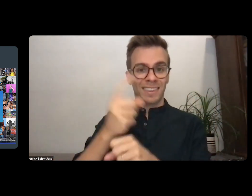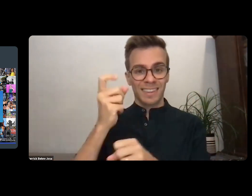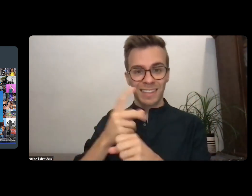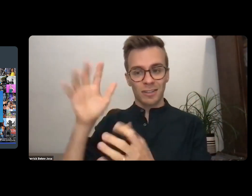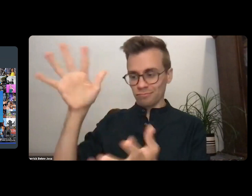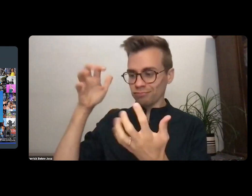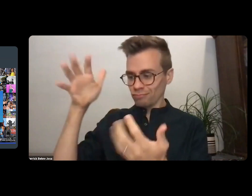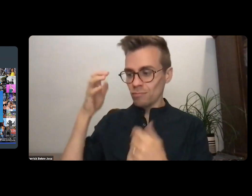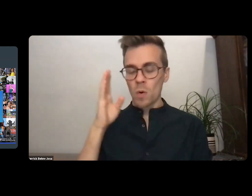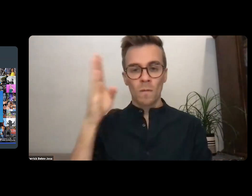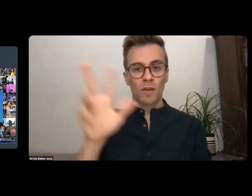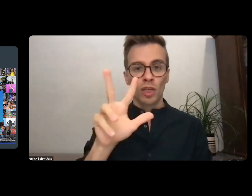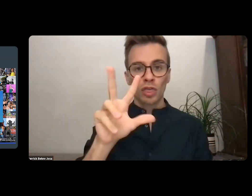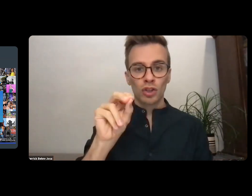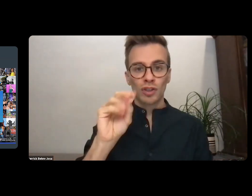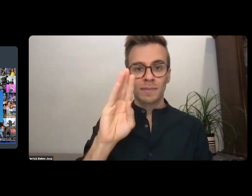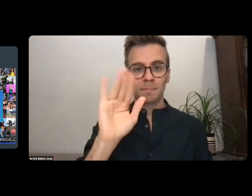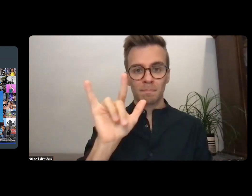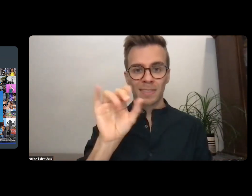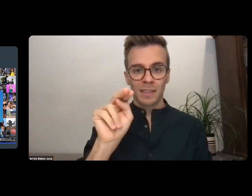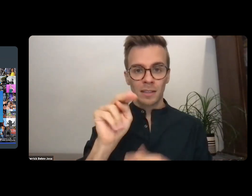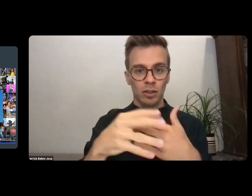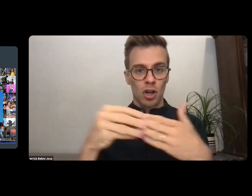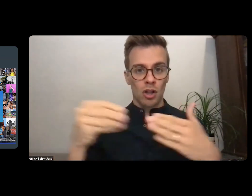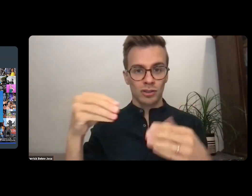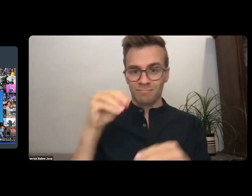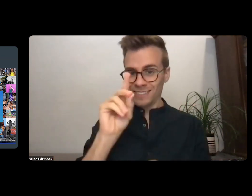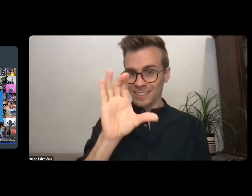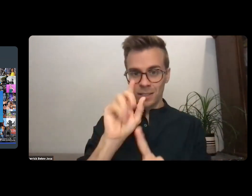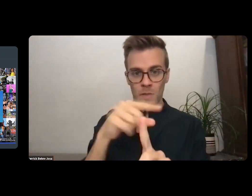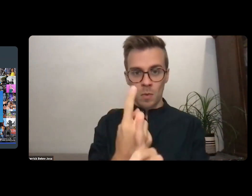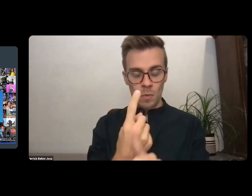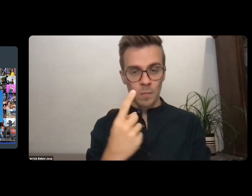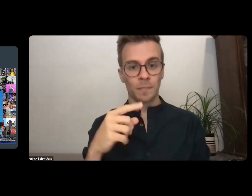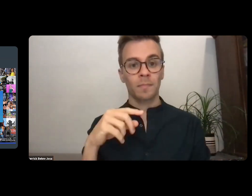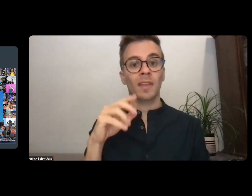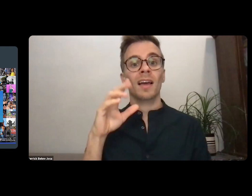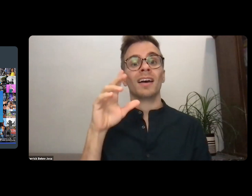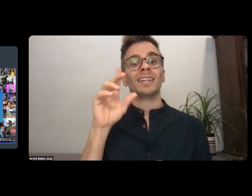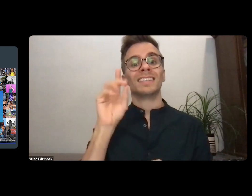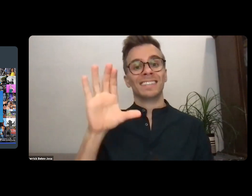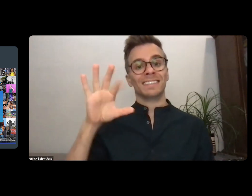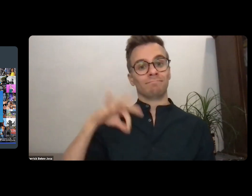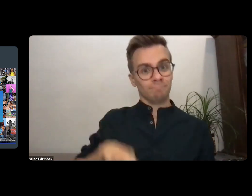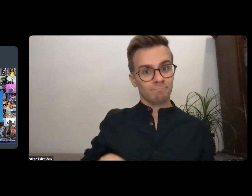D.C. has their cultural, economic revenue, and it’s over $100 billion in D.C. alone.